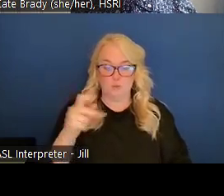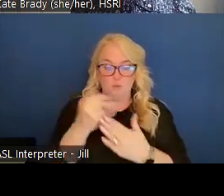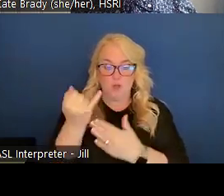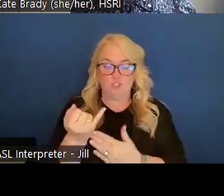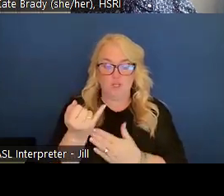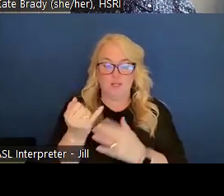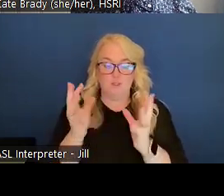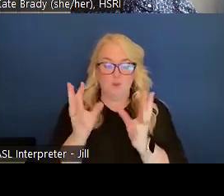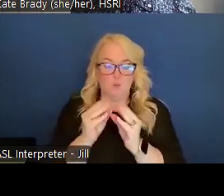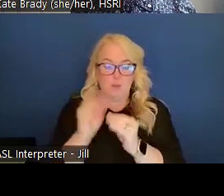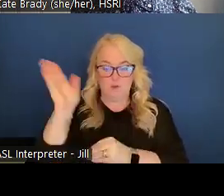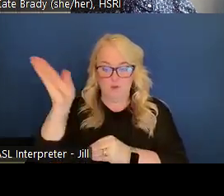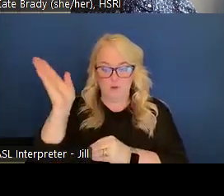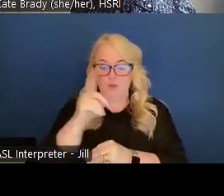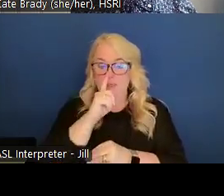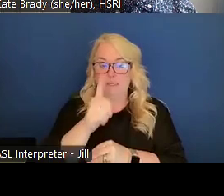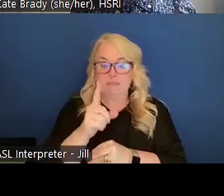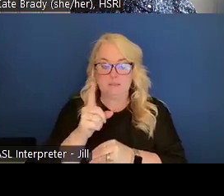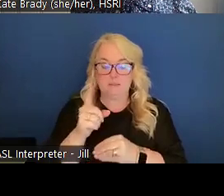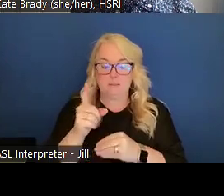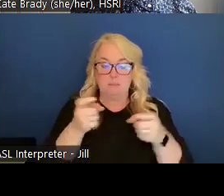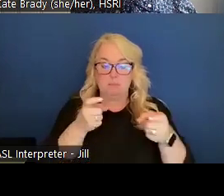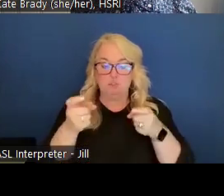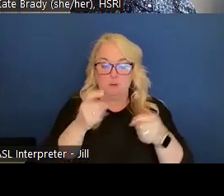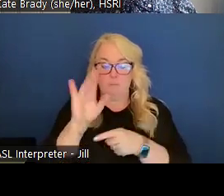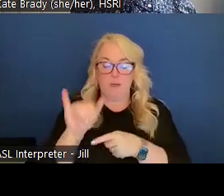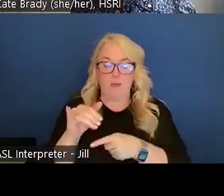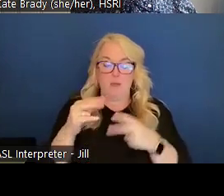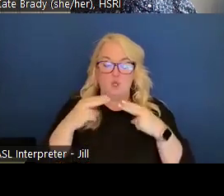This is a project administered by the Human Services Research